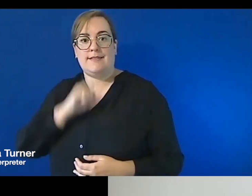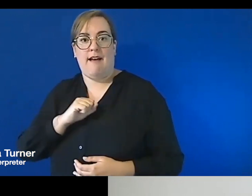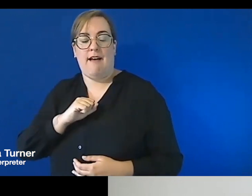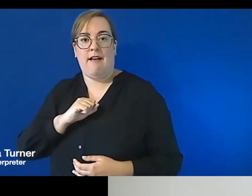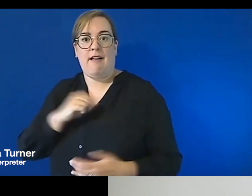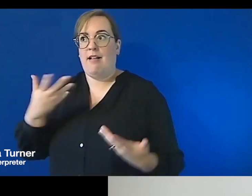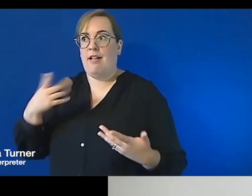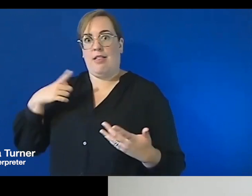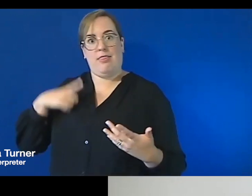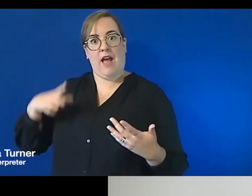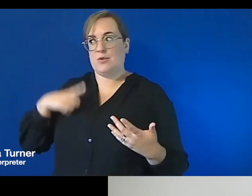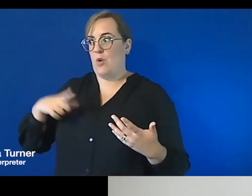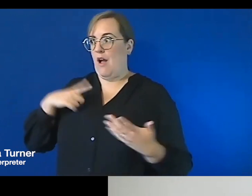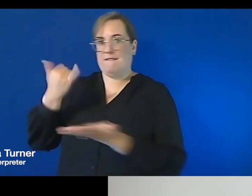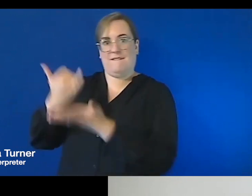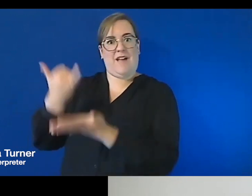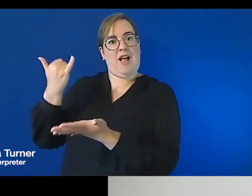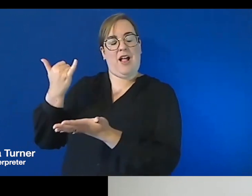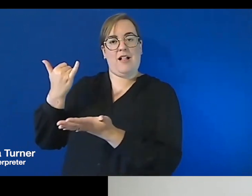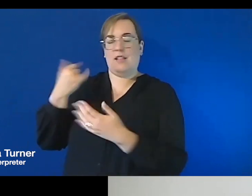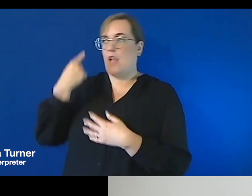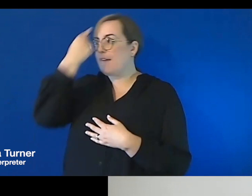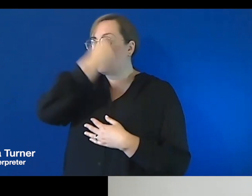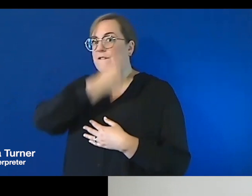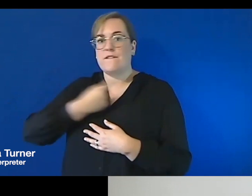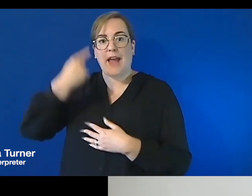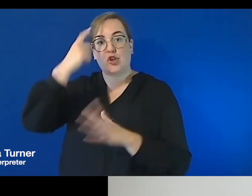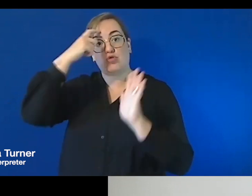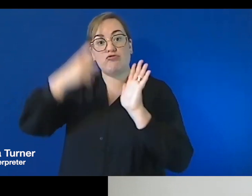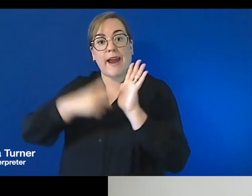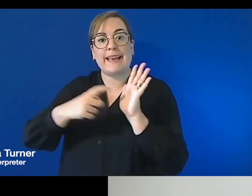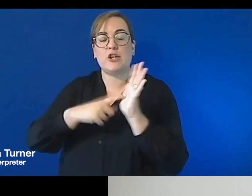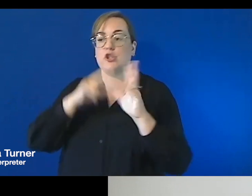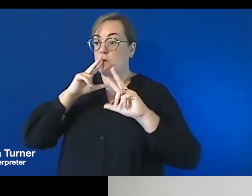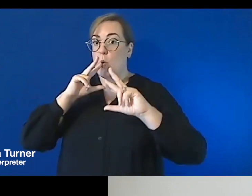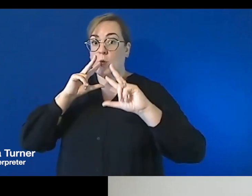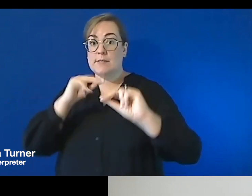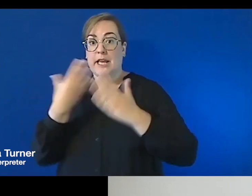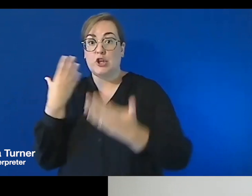of facial recognition, in terms of speech recognition and so on. So thank you so much,